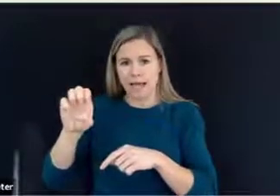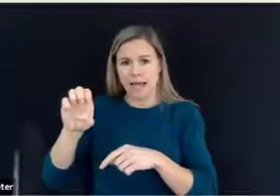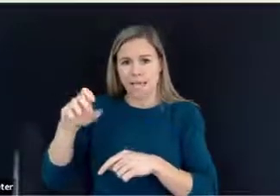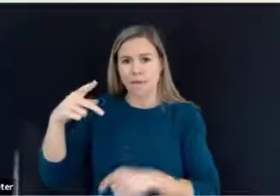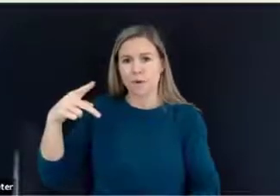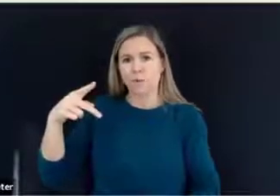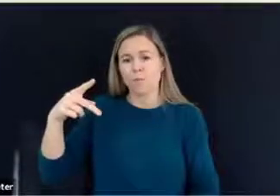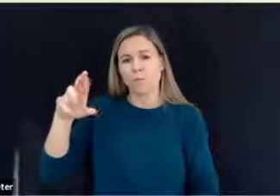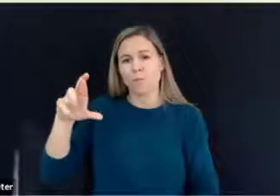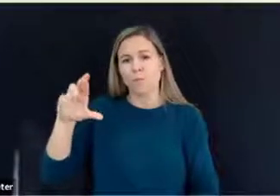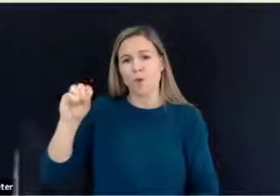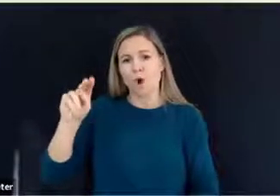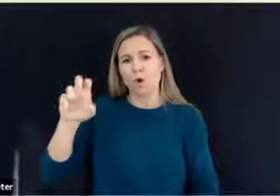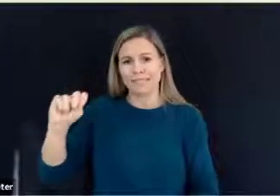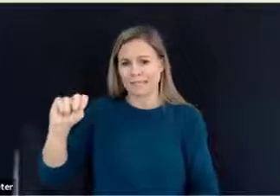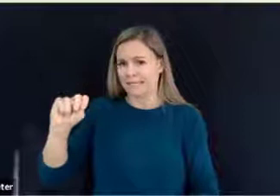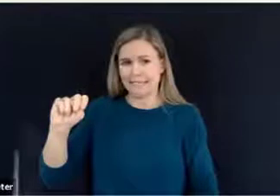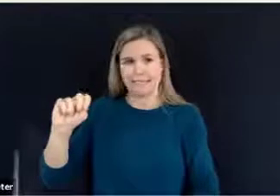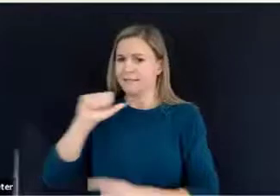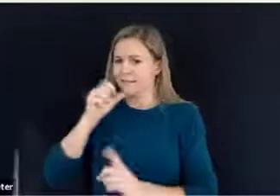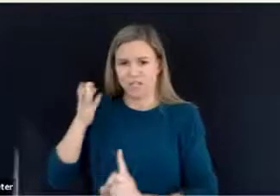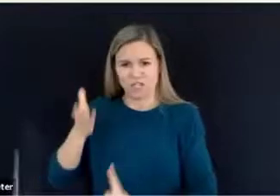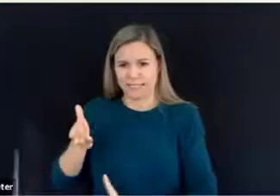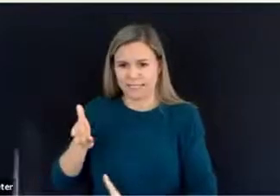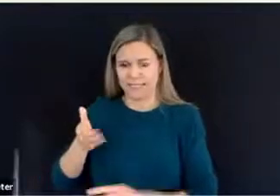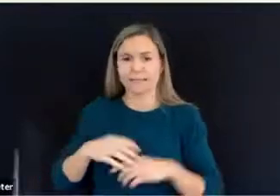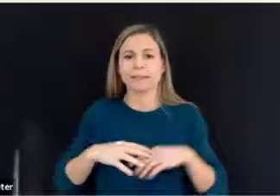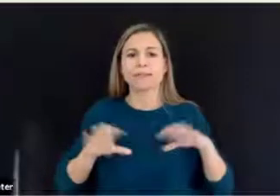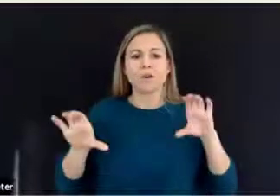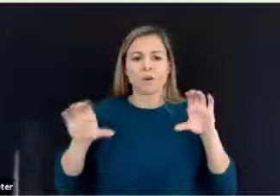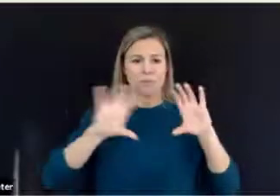So, of the peroxisomal biogenesis disorders,